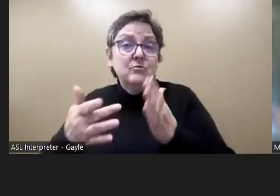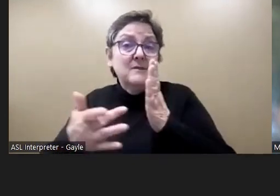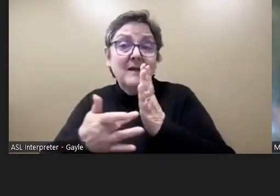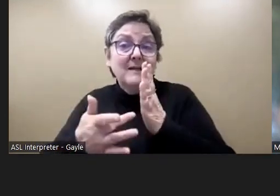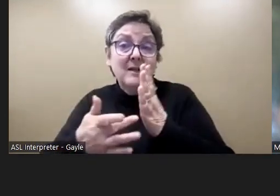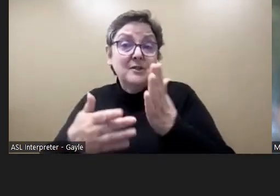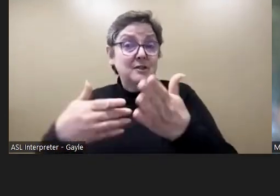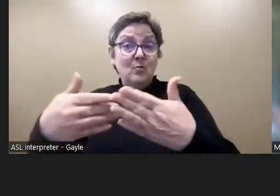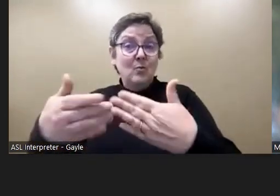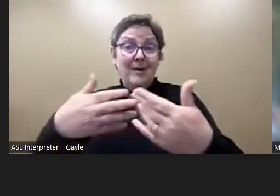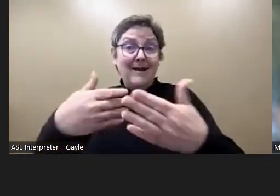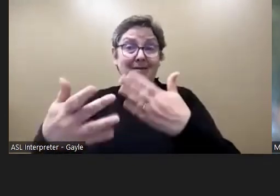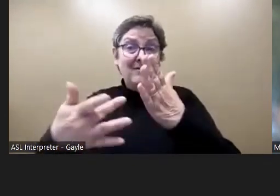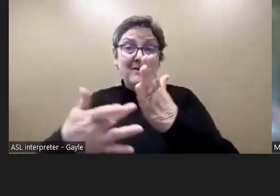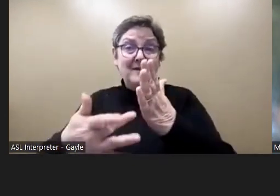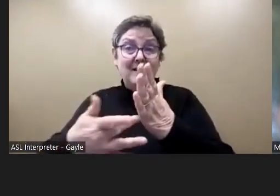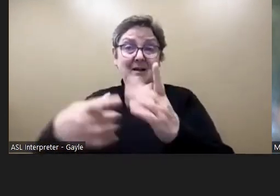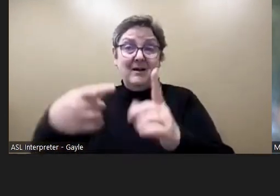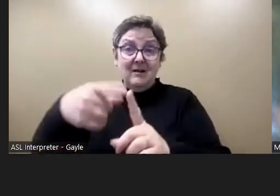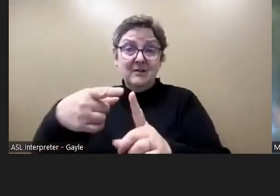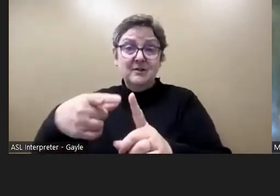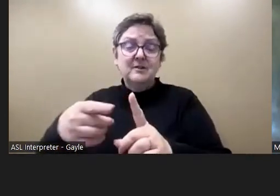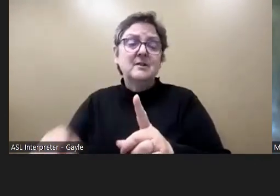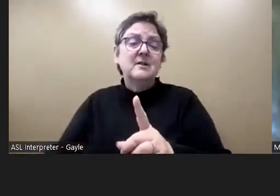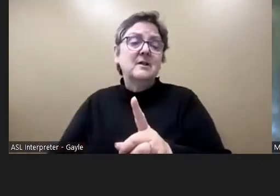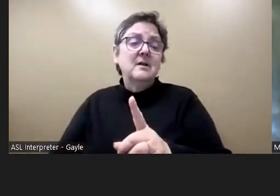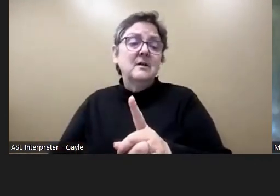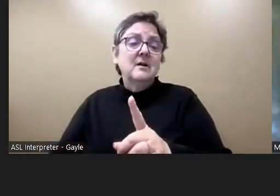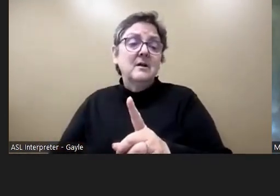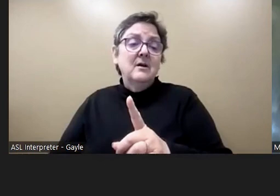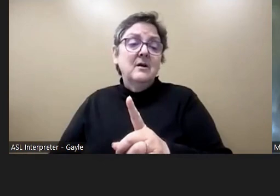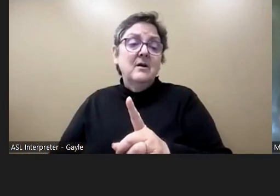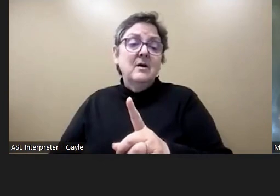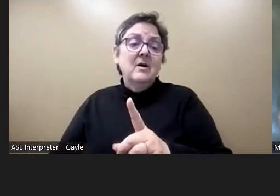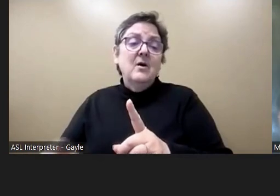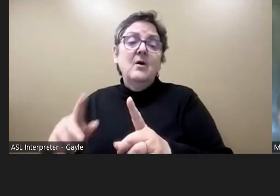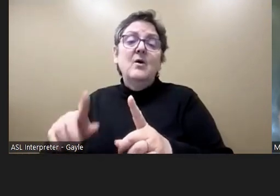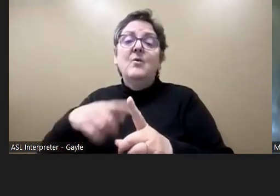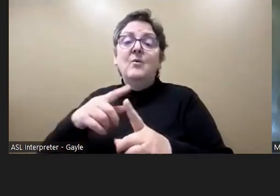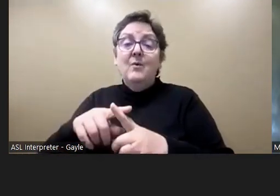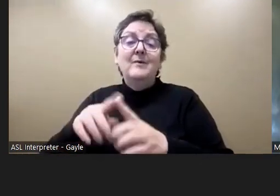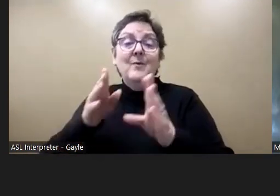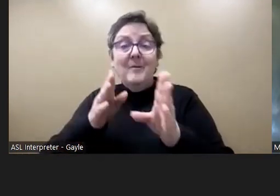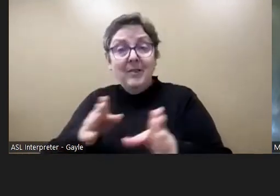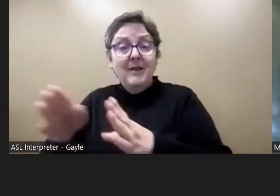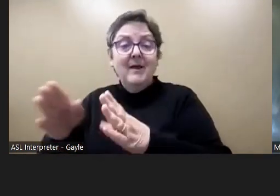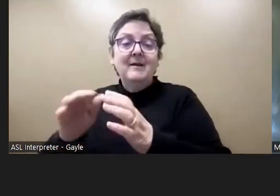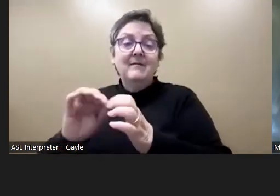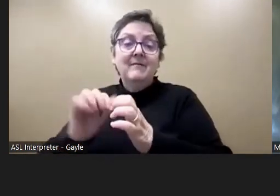when we plan for on how the content would be available for children with disabilities